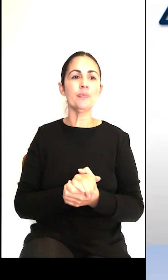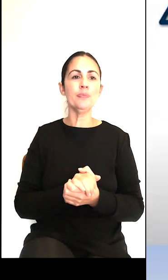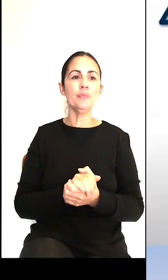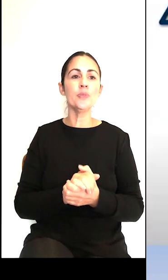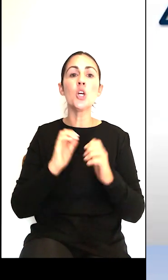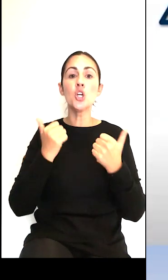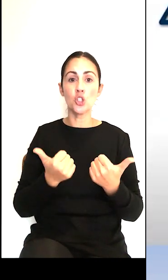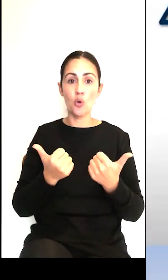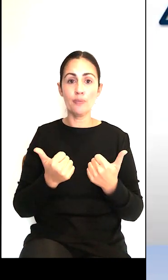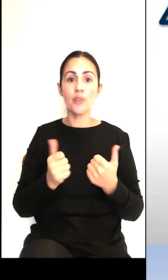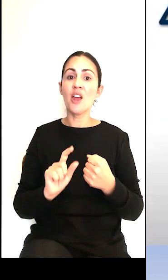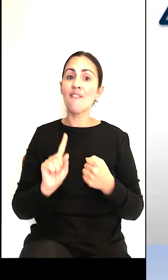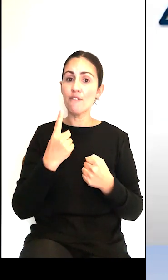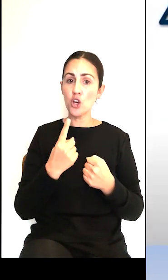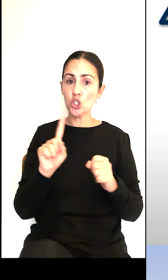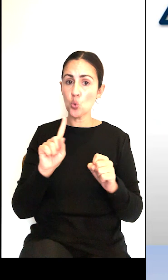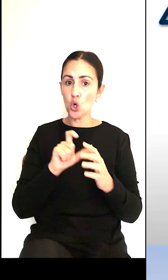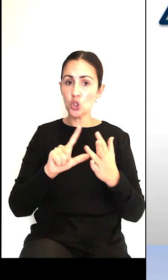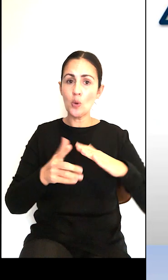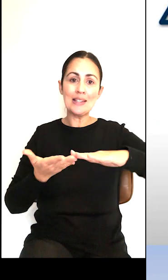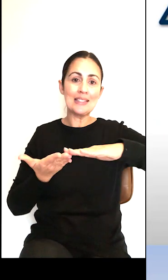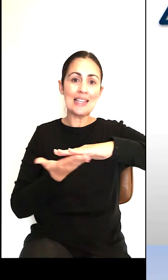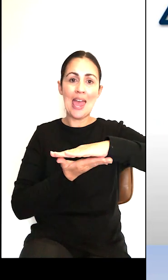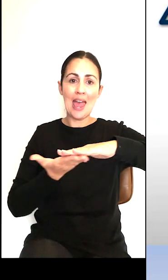So step number 1 is to scan that advance care planning document